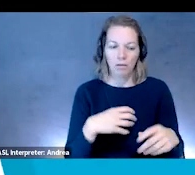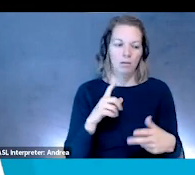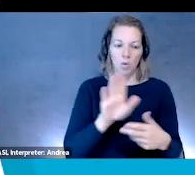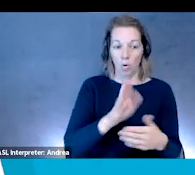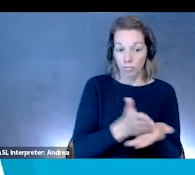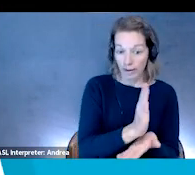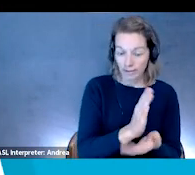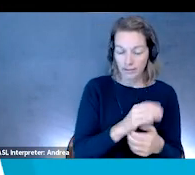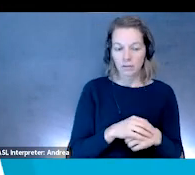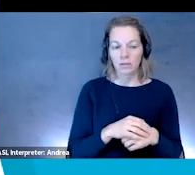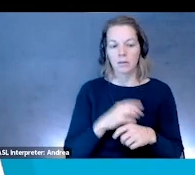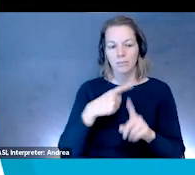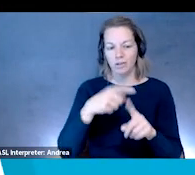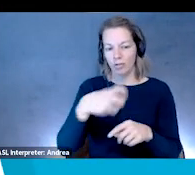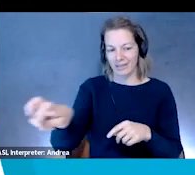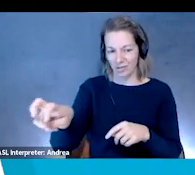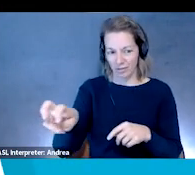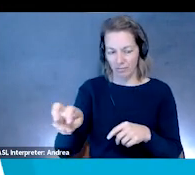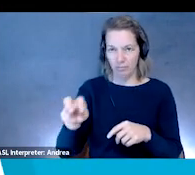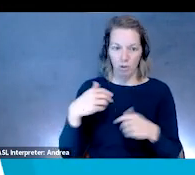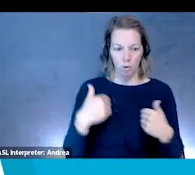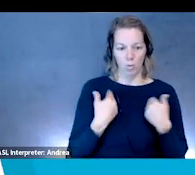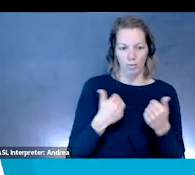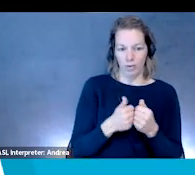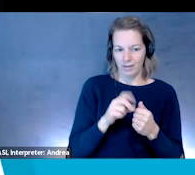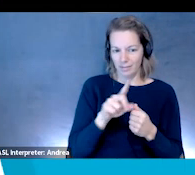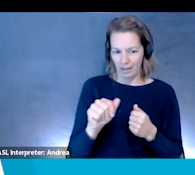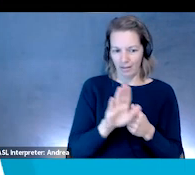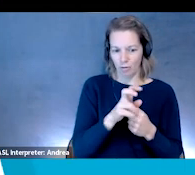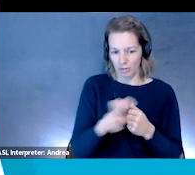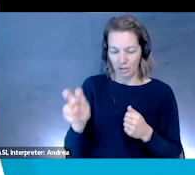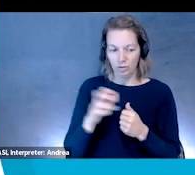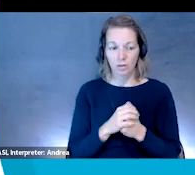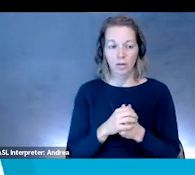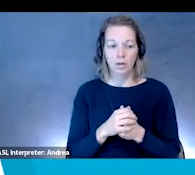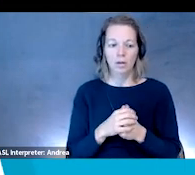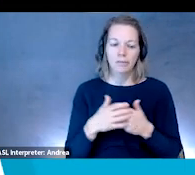VR PROCESS, TITLE I, WHEN THEY THINK ABOUT DIABILITIES, FILING CHARGES, WHAT YOUR RIGHTS